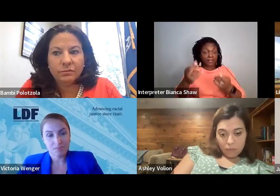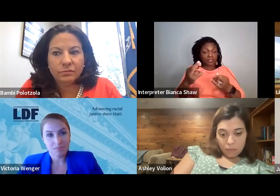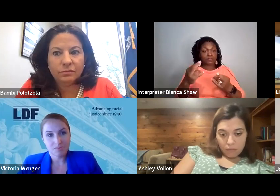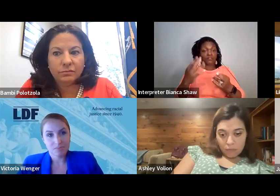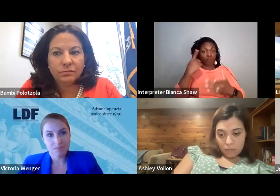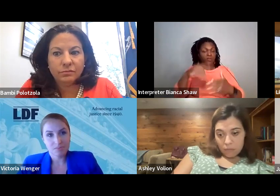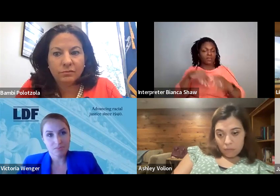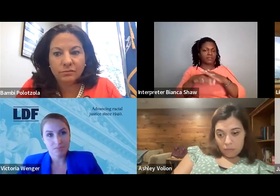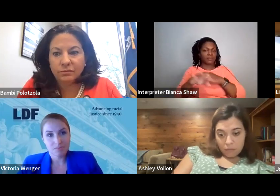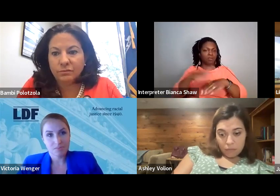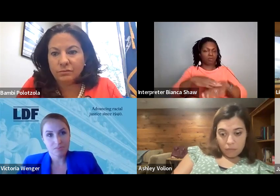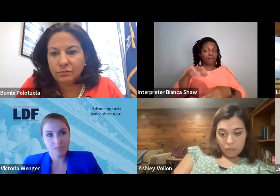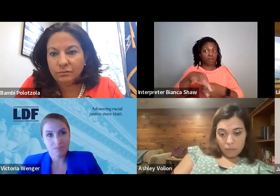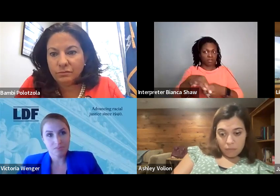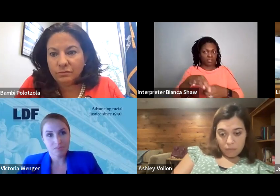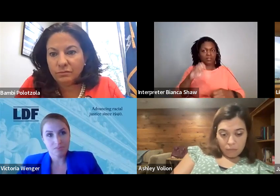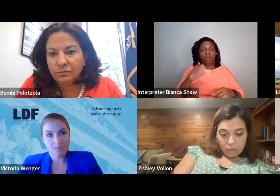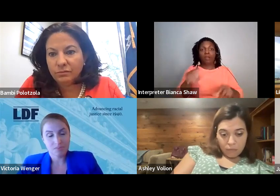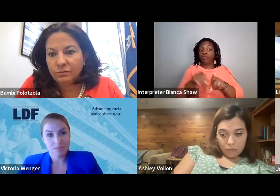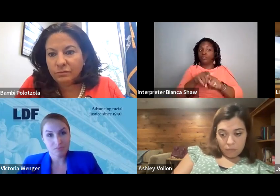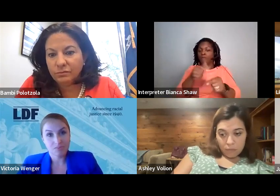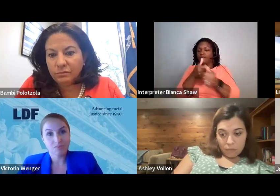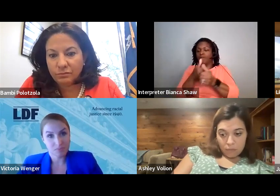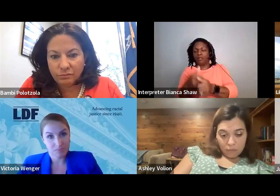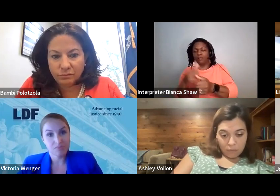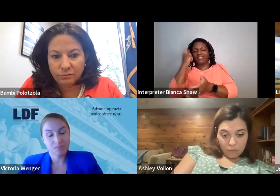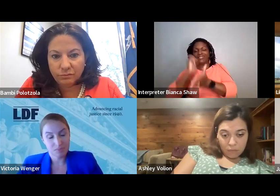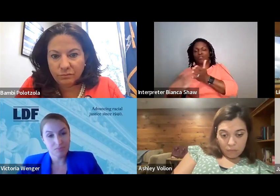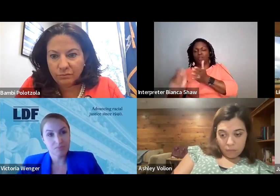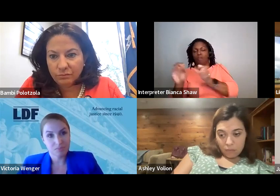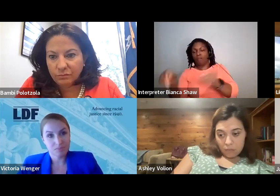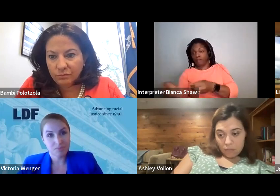And, secondly, keep afloat on what the Secretary States office is doing, simply because